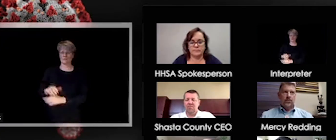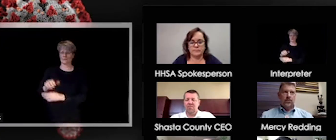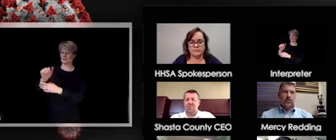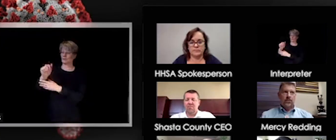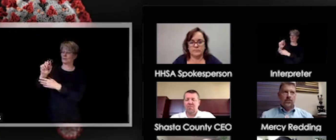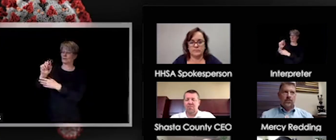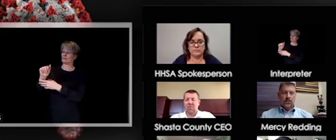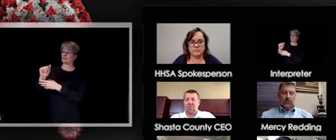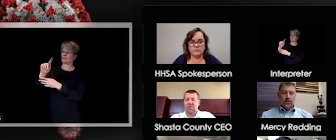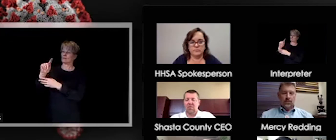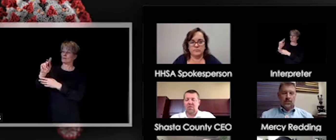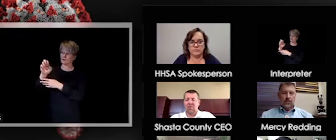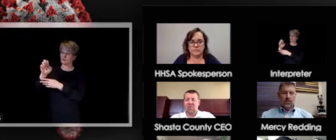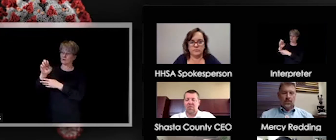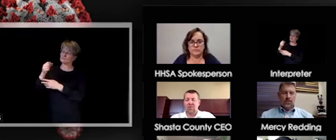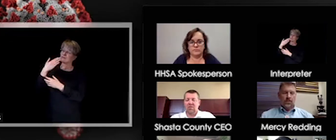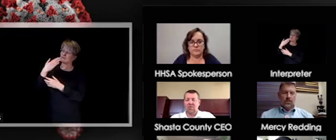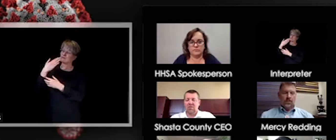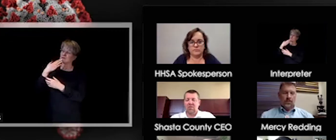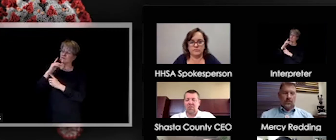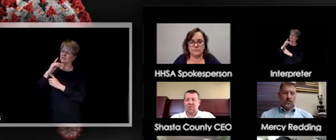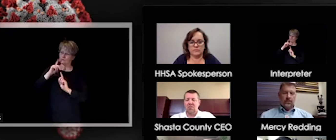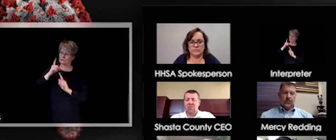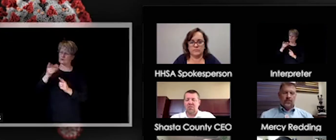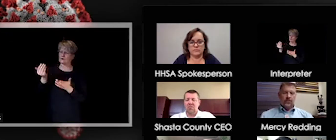I really appreciate it. While you talk about the mass gatherings, and it’s always been